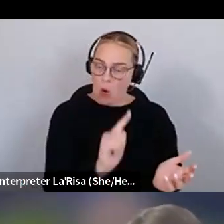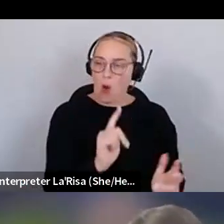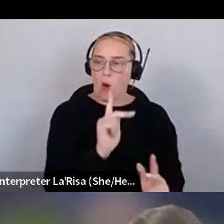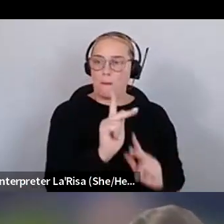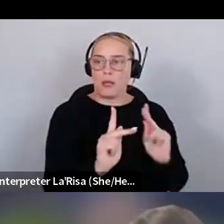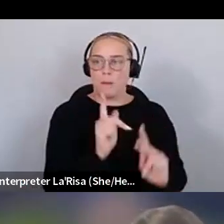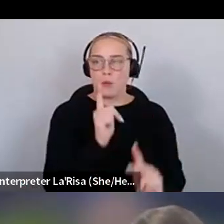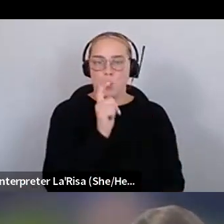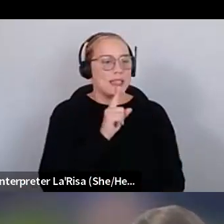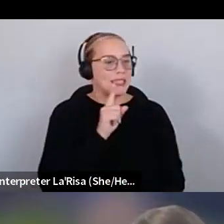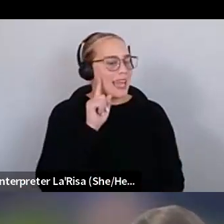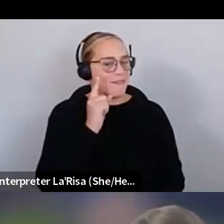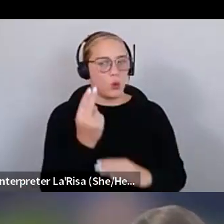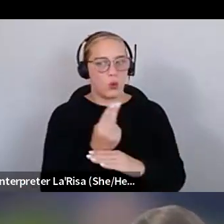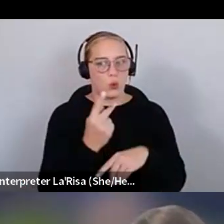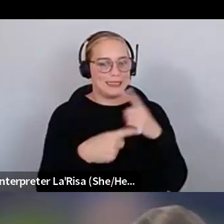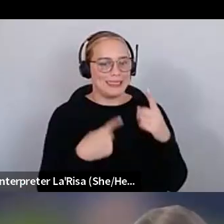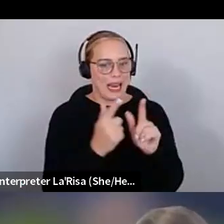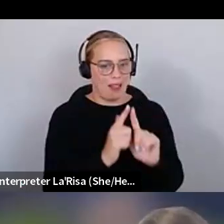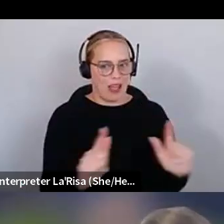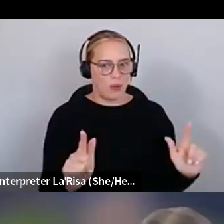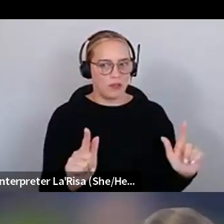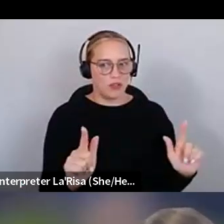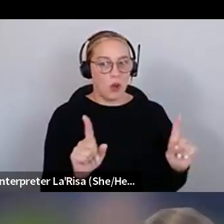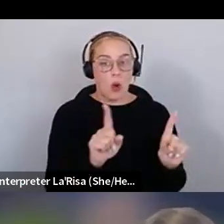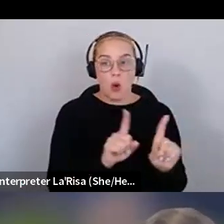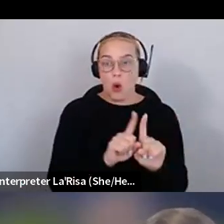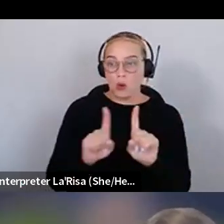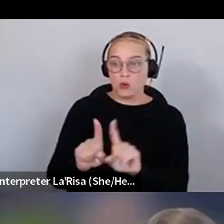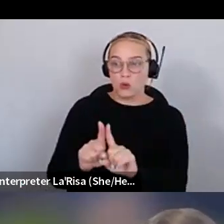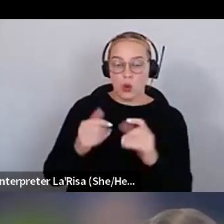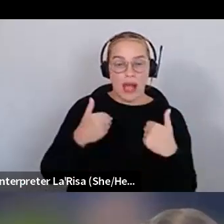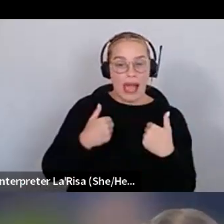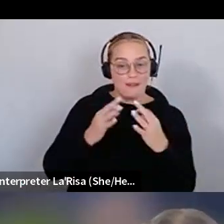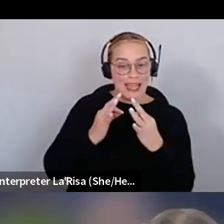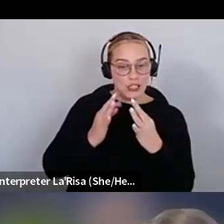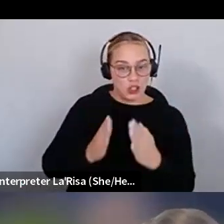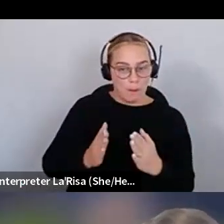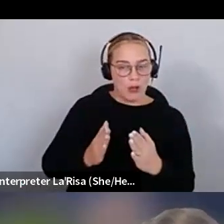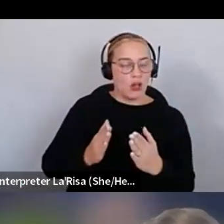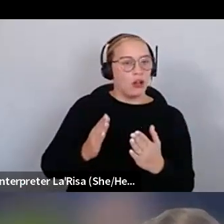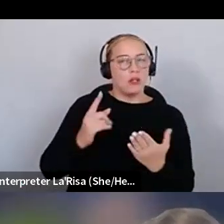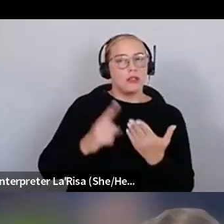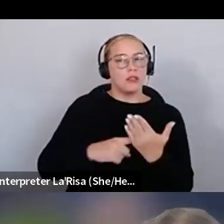come into play? .